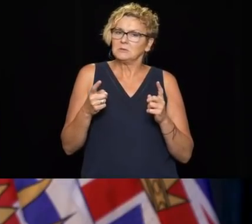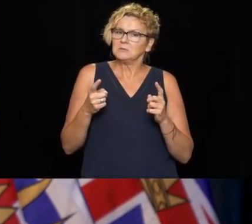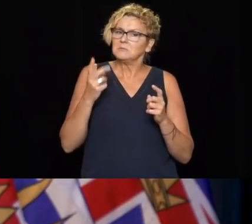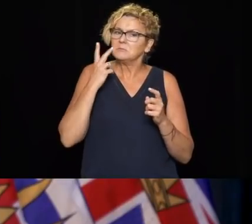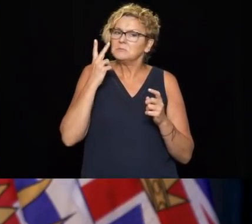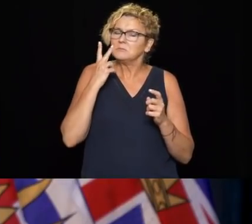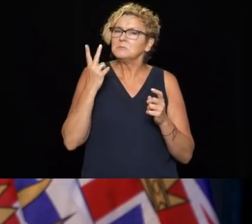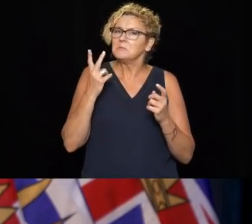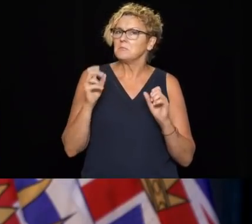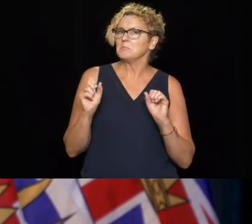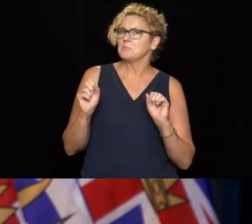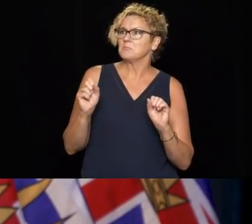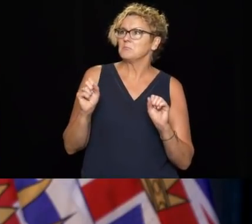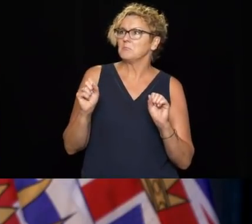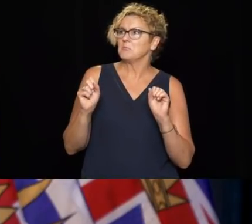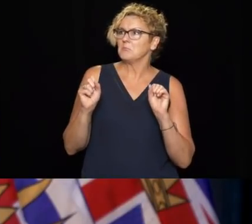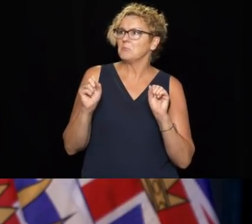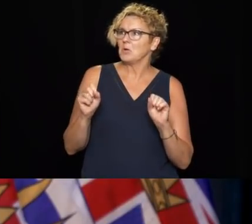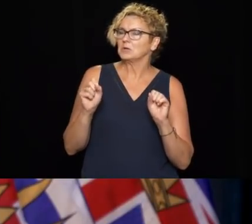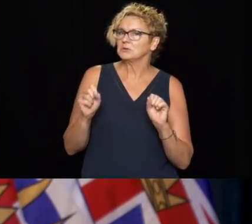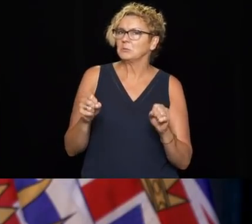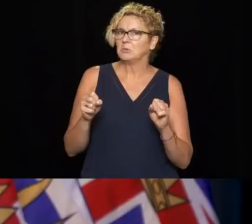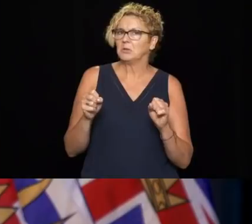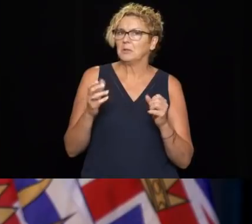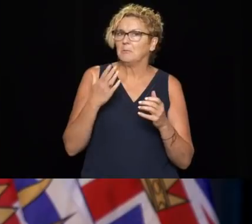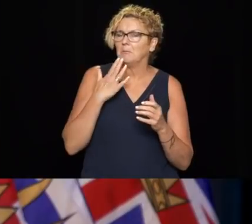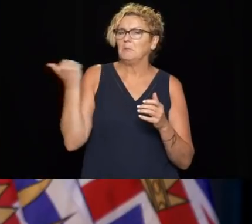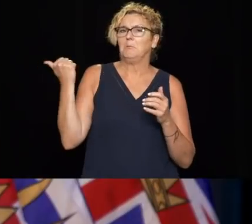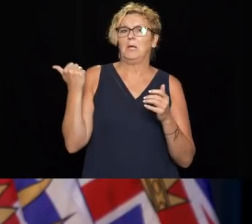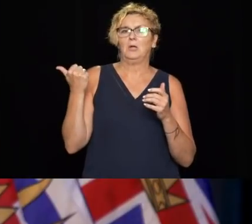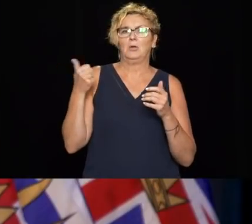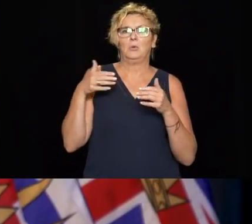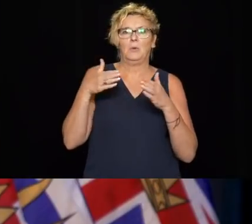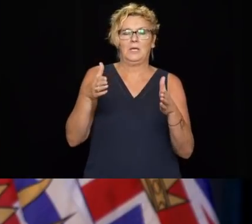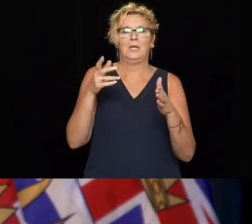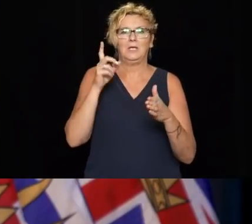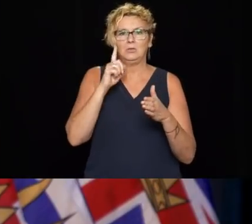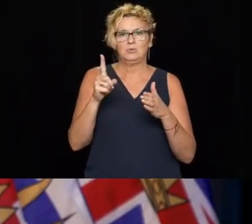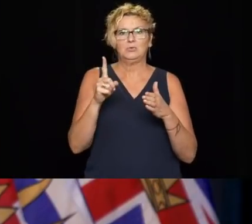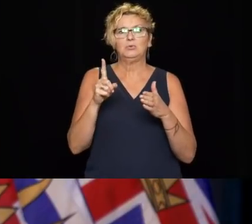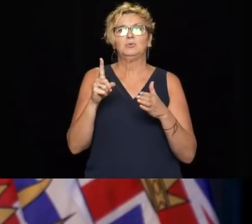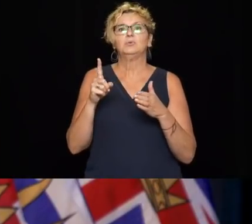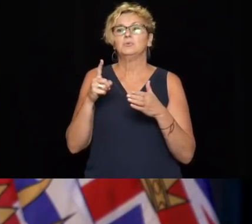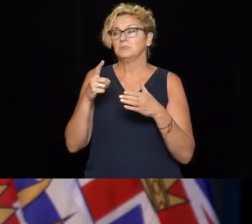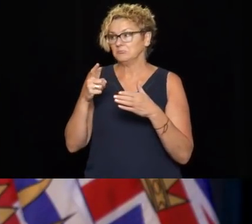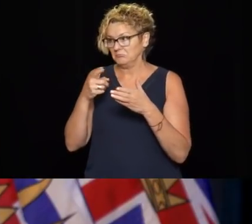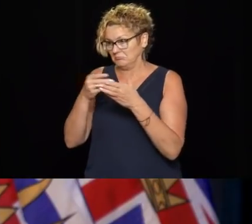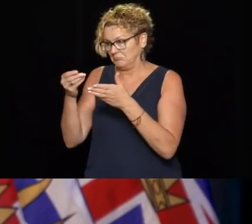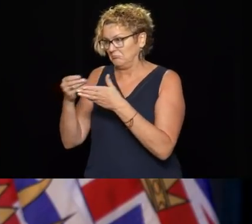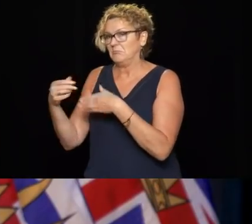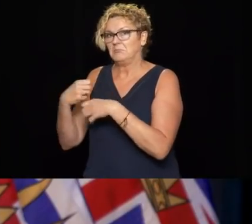challenge but we do have a plan and we are making good progress on that as a